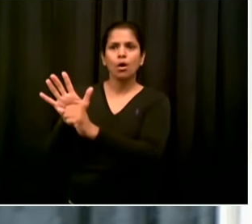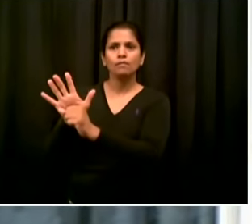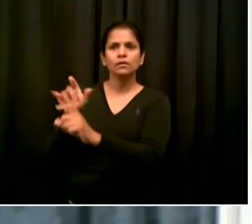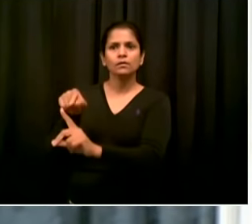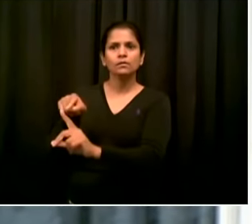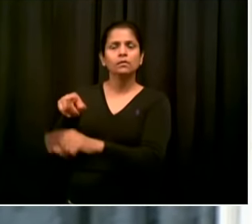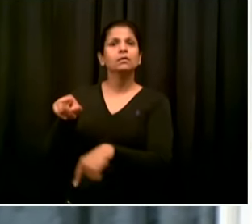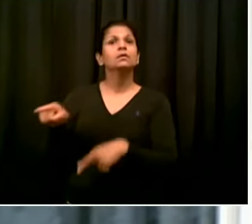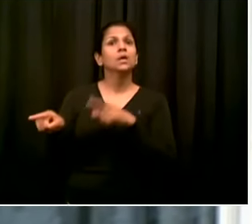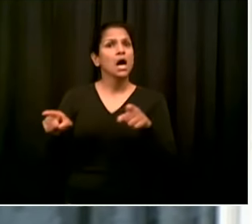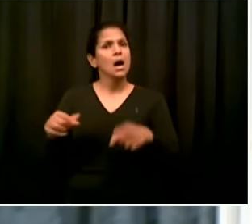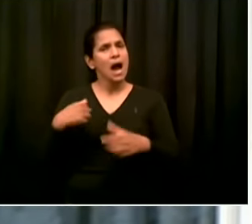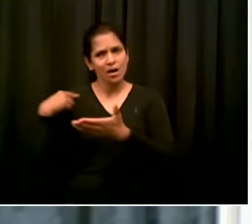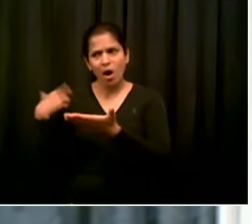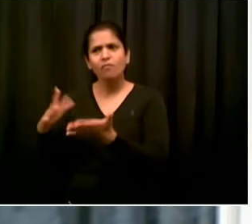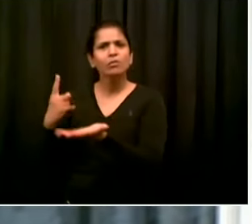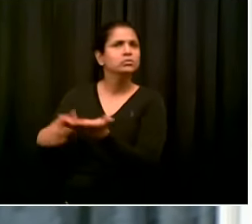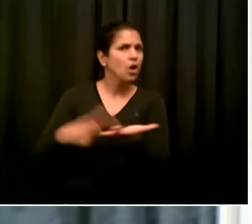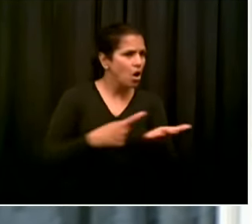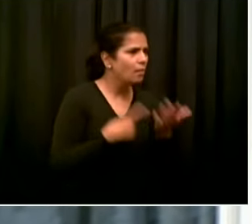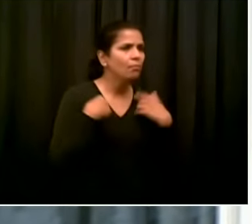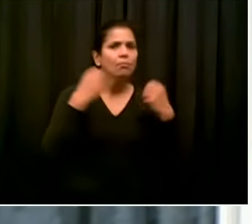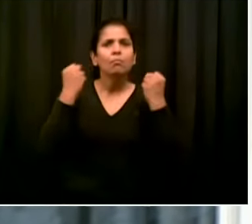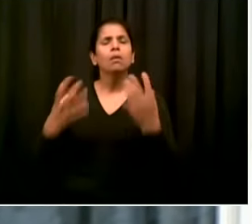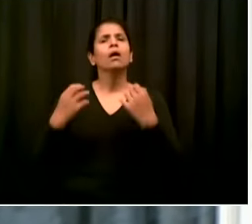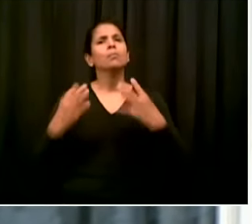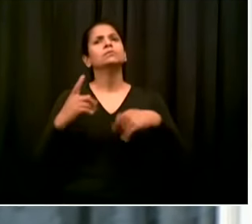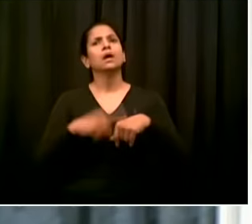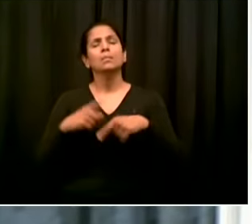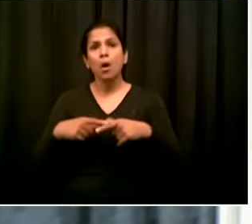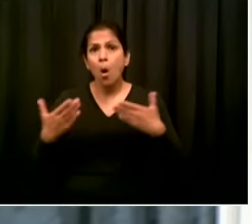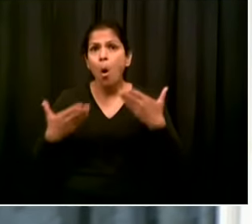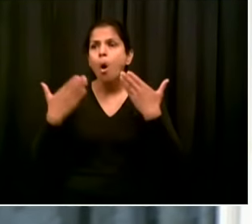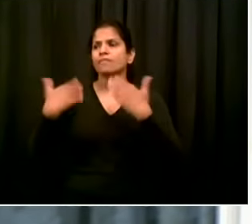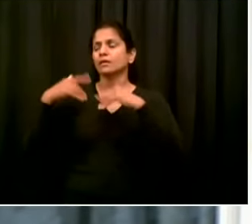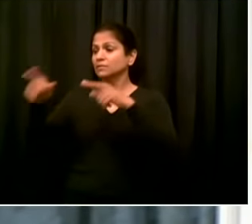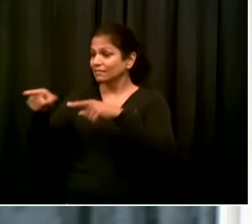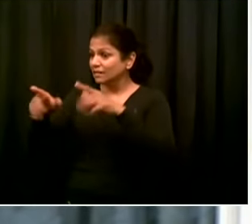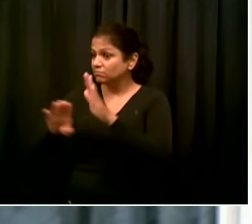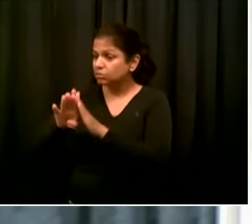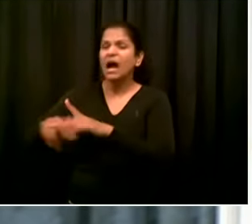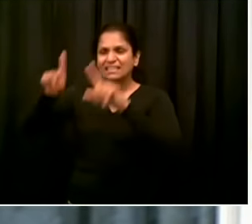CODE AND CENS SU TRACK O T UNDERSTAND EXACTLY WHAT IS HAPPENING. WE ARE GOING TO LOOK AT THE NEW NUMBERS WE ARE